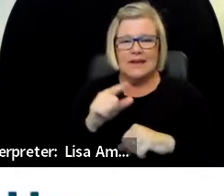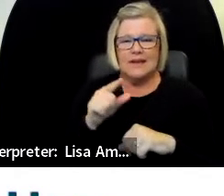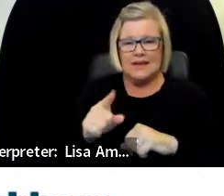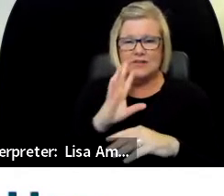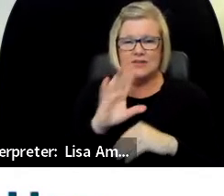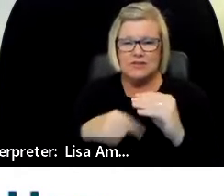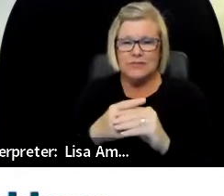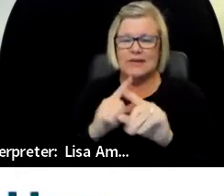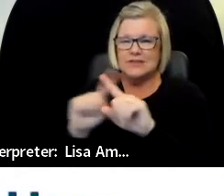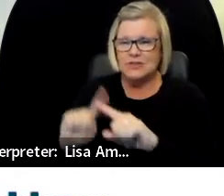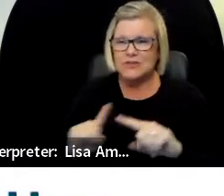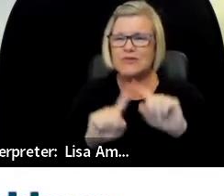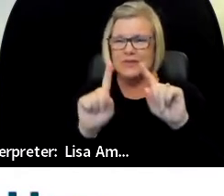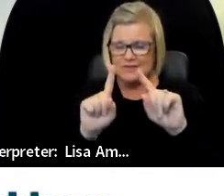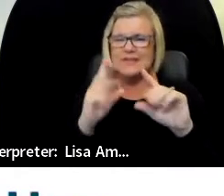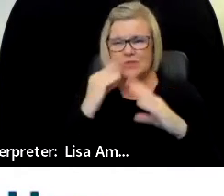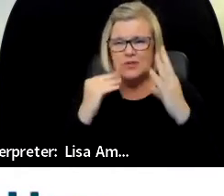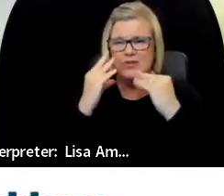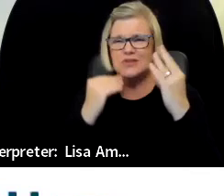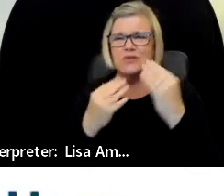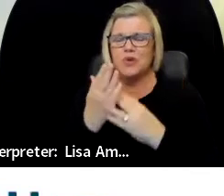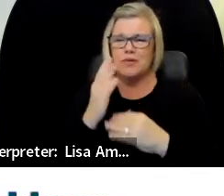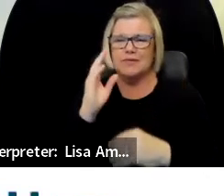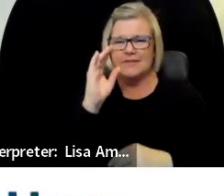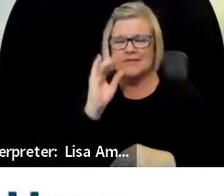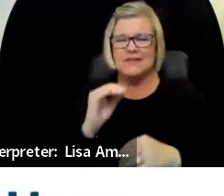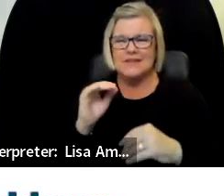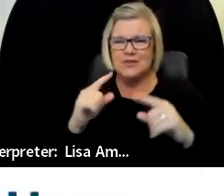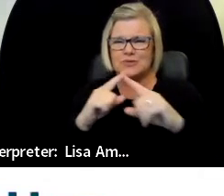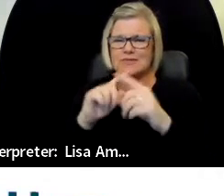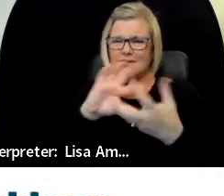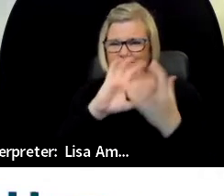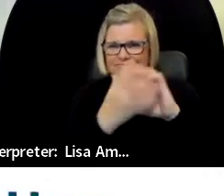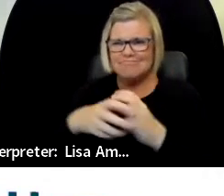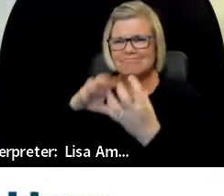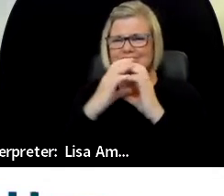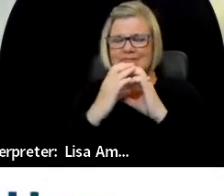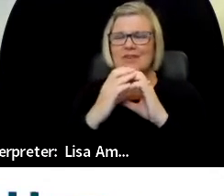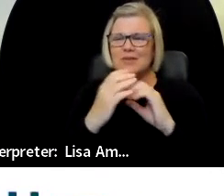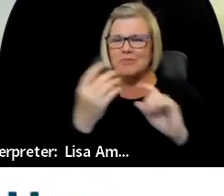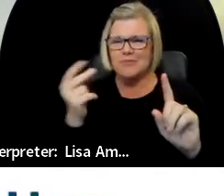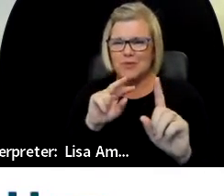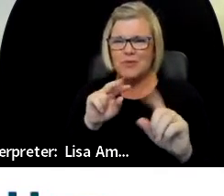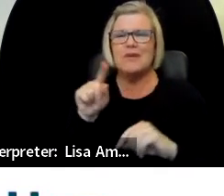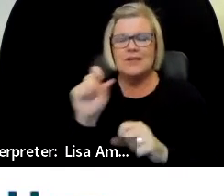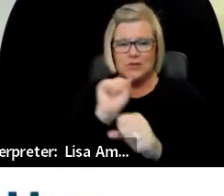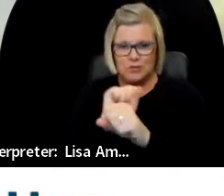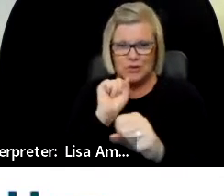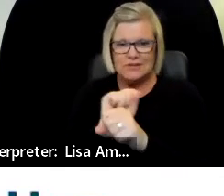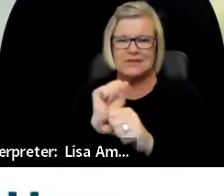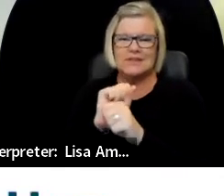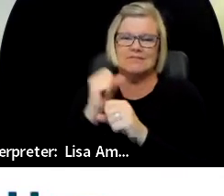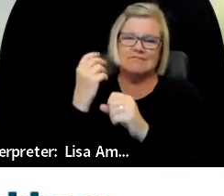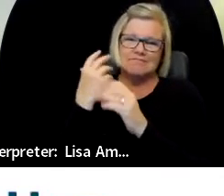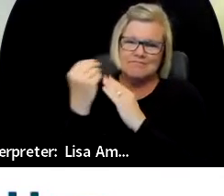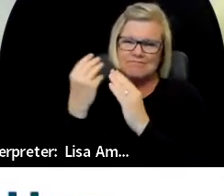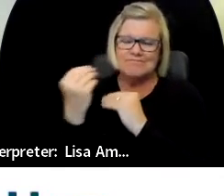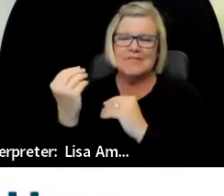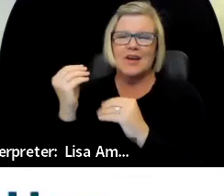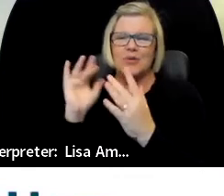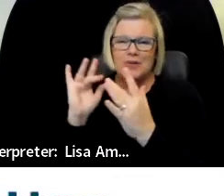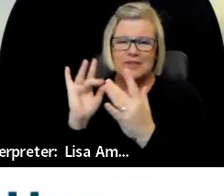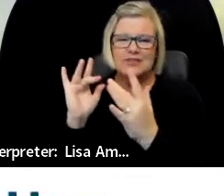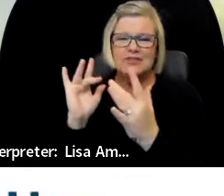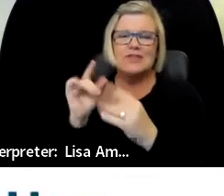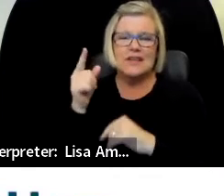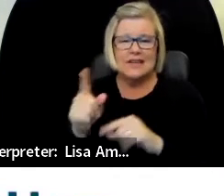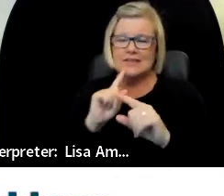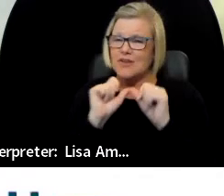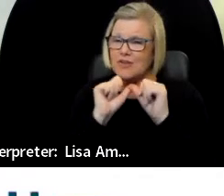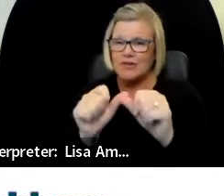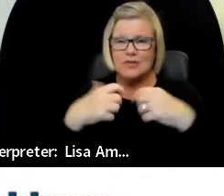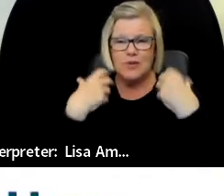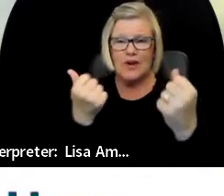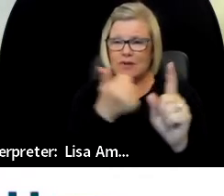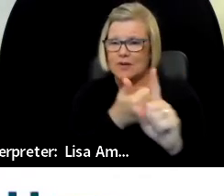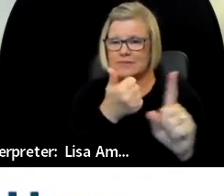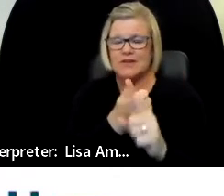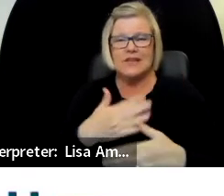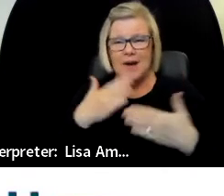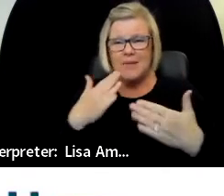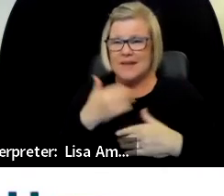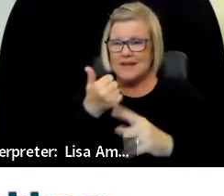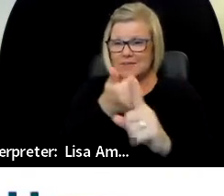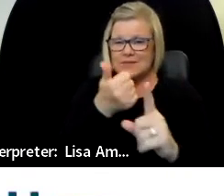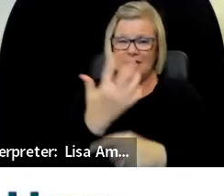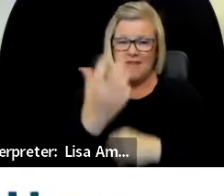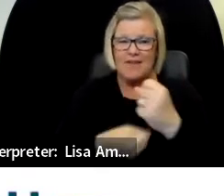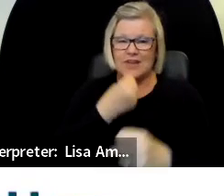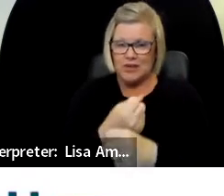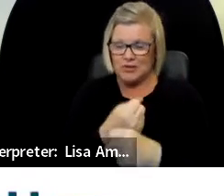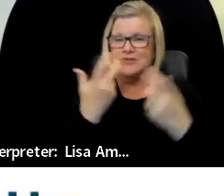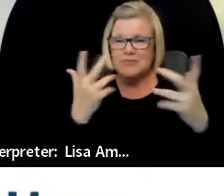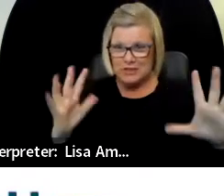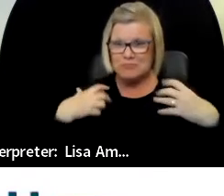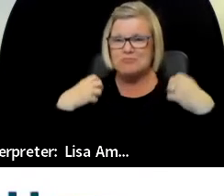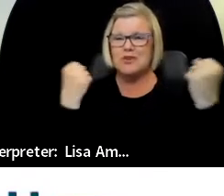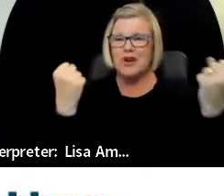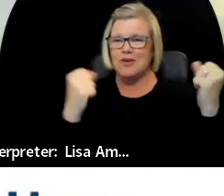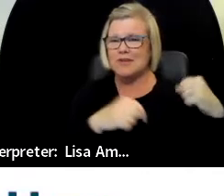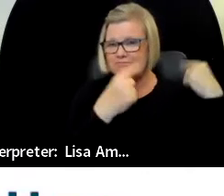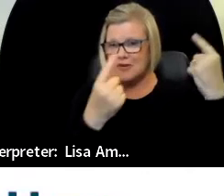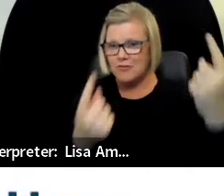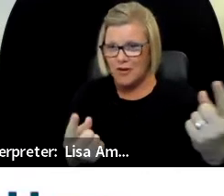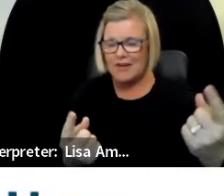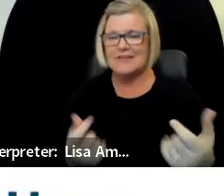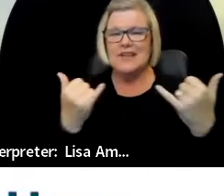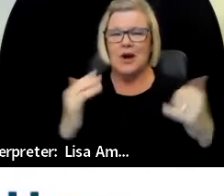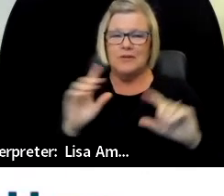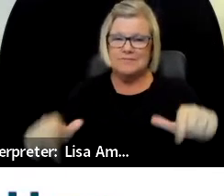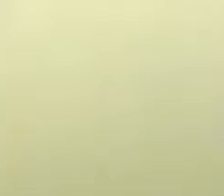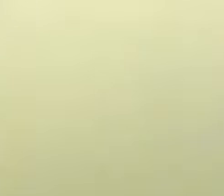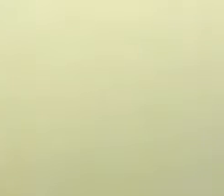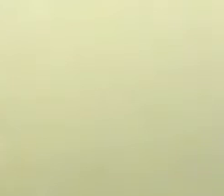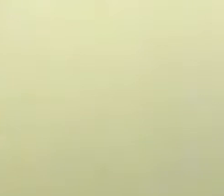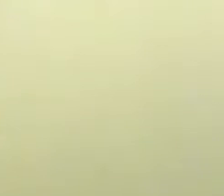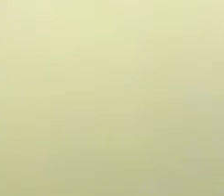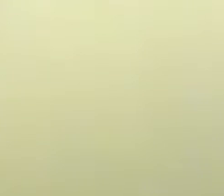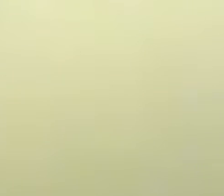SO I ENCOURAGE YOU ALL TO SUBMIT YOUR QUESTIONS THERE. SO TO INTRODUCE OUR NEXT SPEAKER, AARON GOLDEN SHOE, HE HAS WORKED AT THE RECOVERY CAFE IN LEXINGTON FOR ONE YEAR FOCUSING ON EQUITY AND INCLUSION FOR RACIAL ETHIC MINORITIES AND LGBTQ PLUS INDIVIDUALS, EDUCATED IN THEOLOGY, HIS MASTER'S THESIS, STRANGE GOD A BIBLE CALL THEOLOGY OF CLEAR LIBERATION EXPLORED CLEARED AND CLEARING NARRATIVES OF THE HEBREW BIBLE AND MADE APPLICATIONS TO CONTEMPORARY QUEER EXPERIENCE